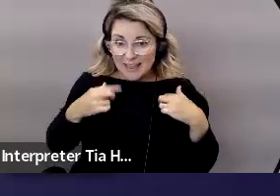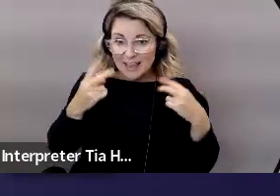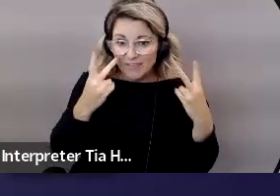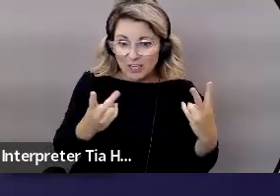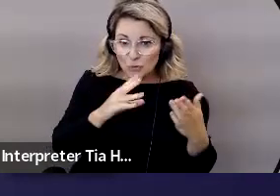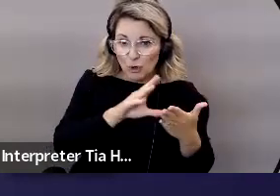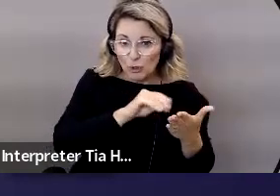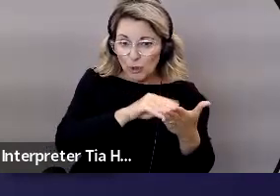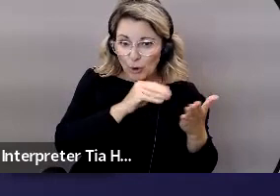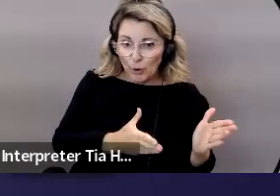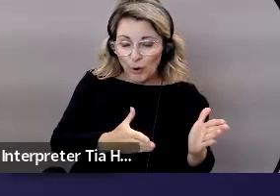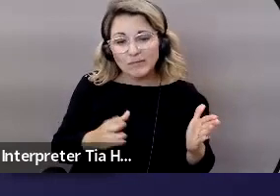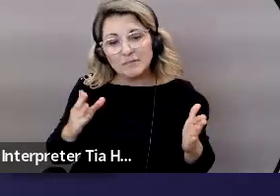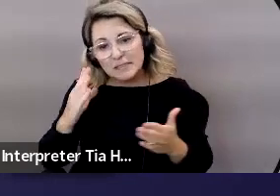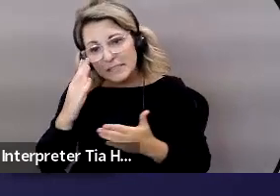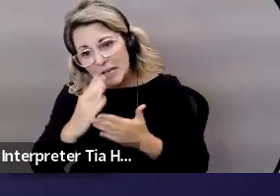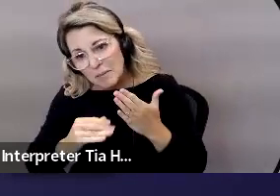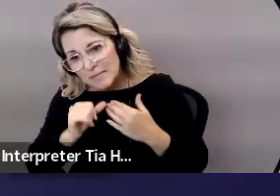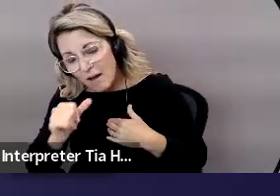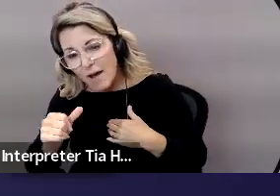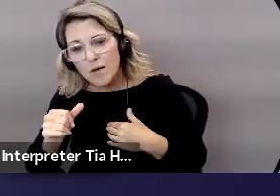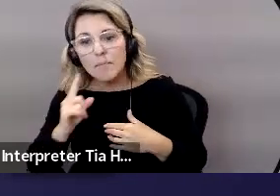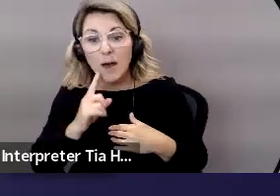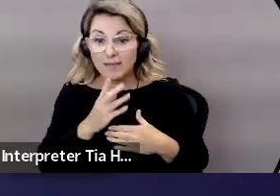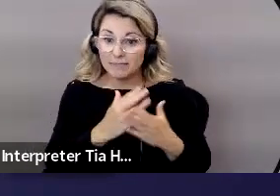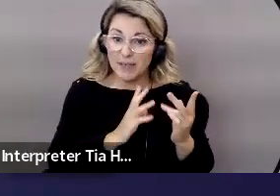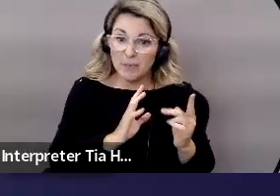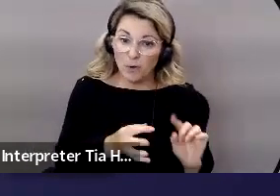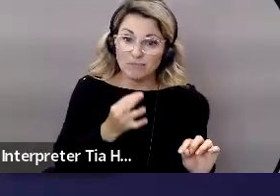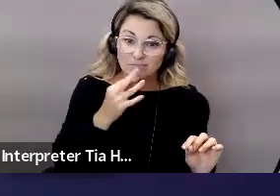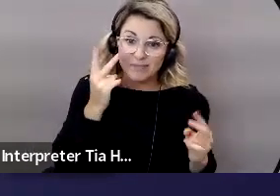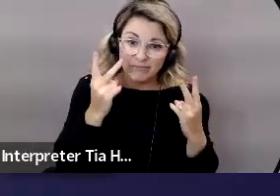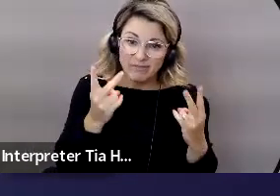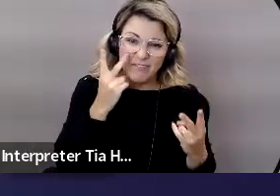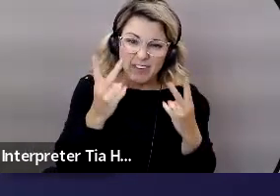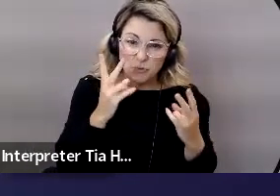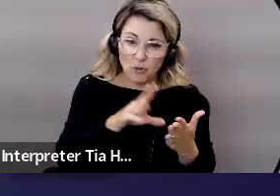But, for those that are visual learners, logic models can be really helpful. And I think that,